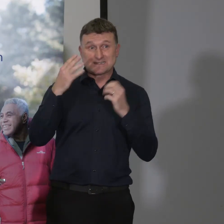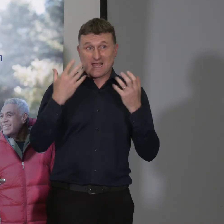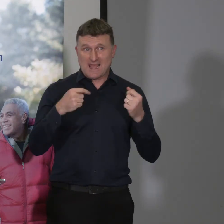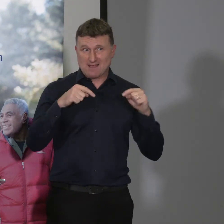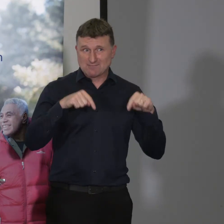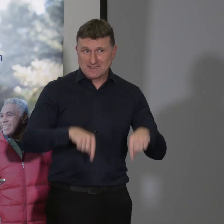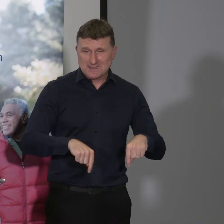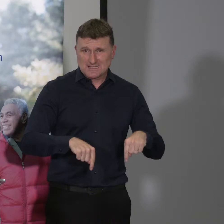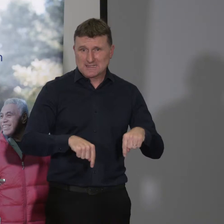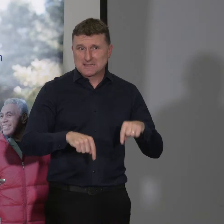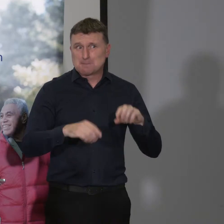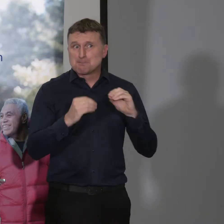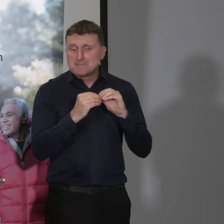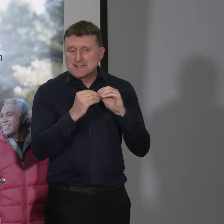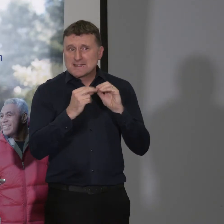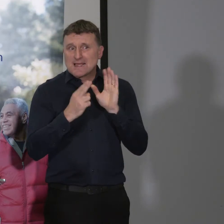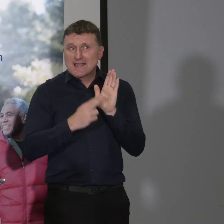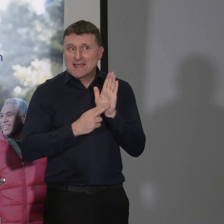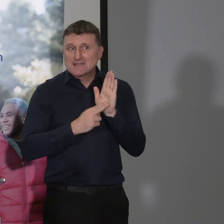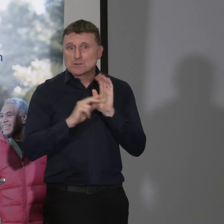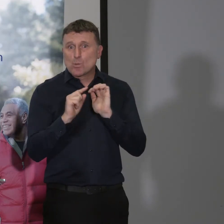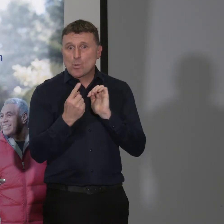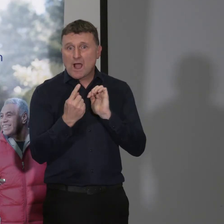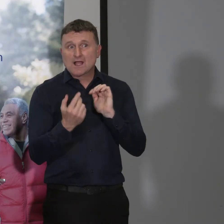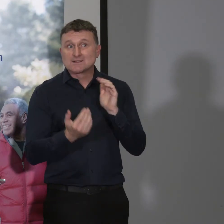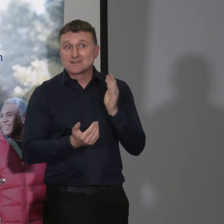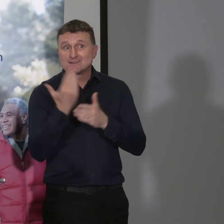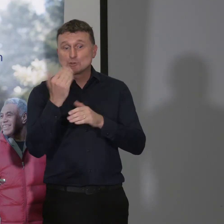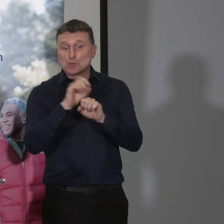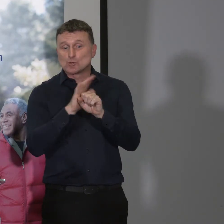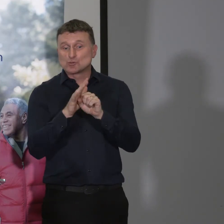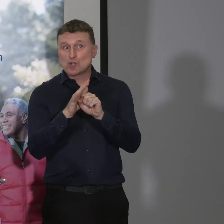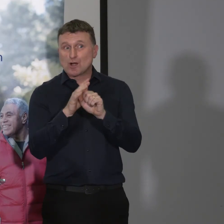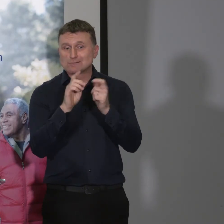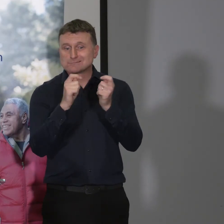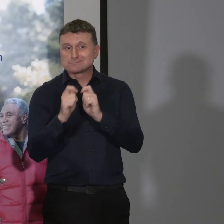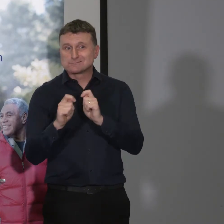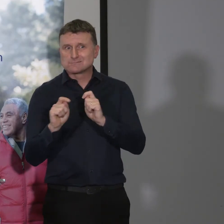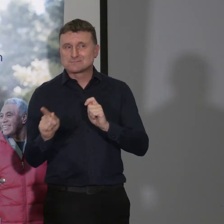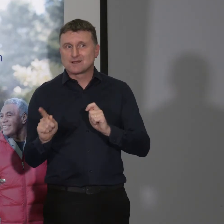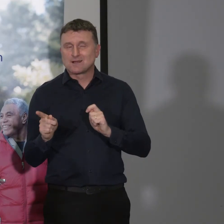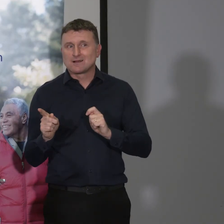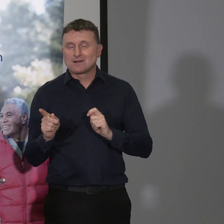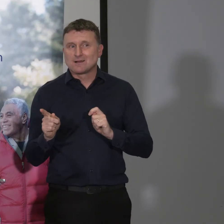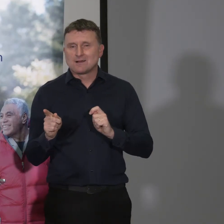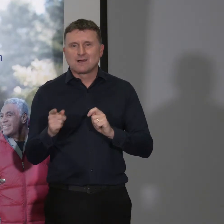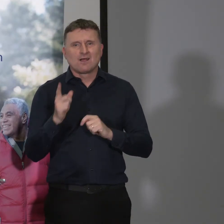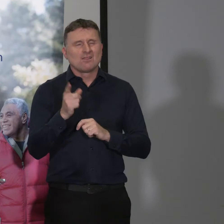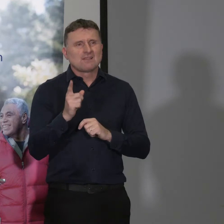Zealand.